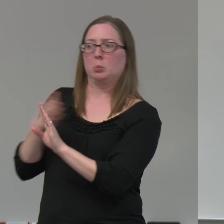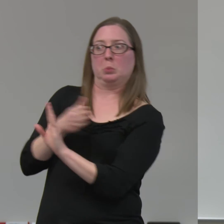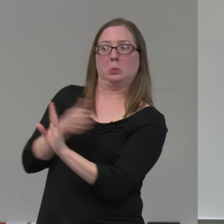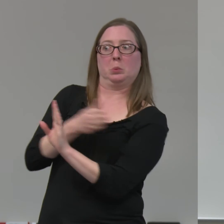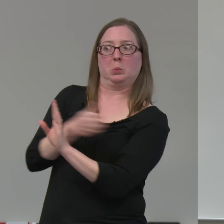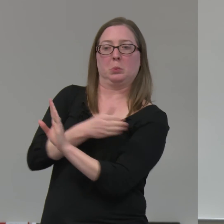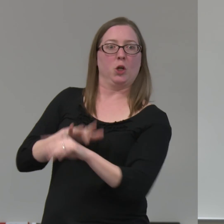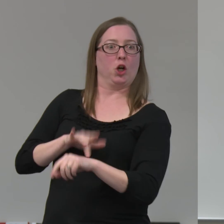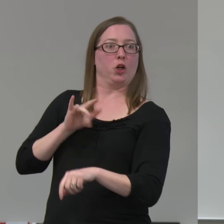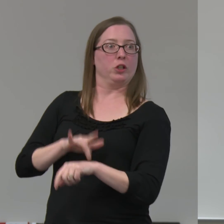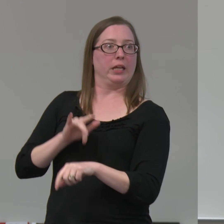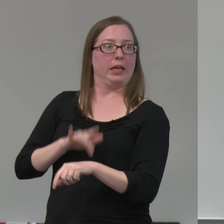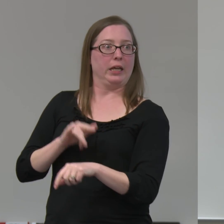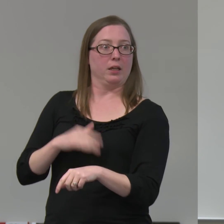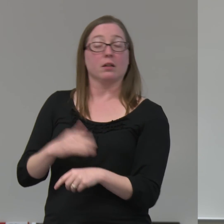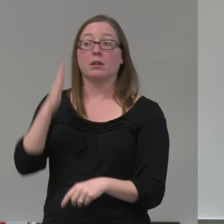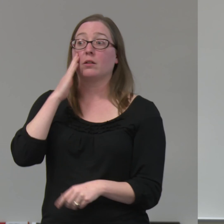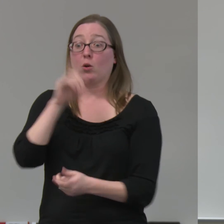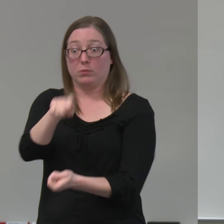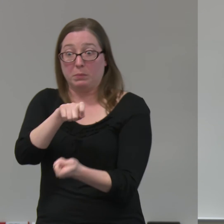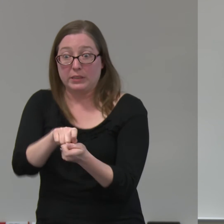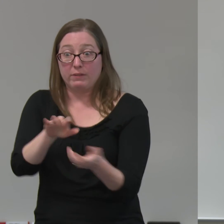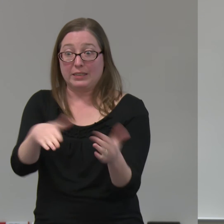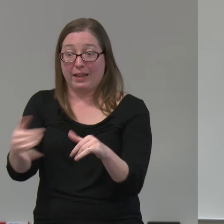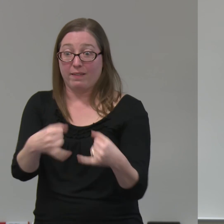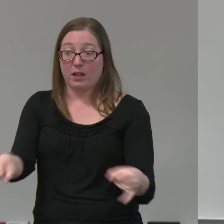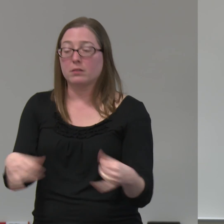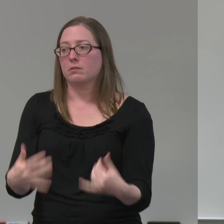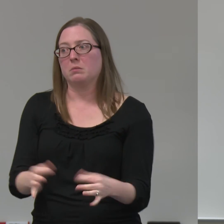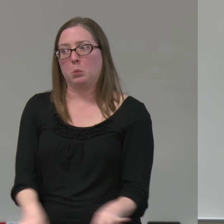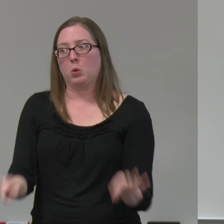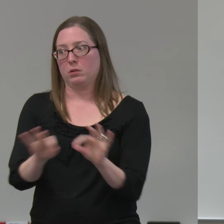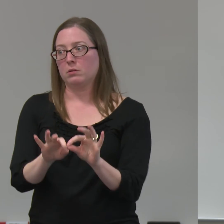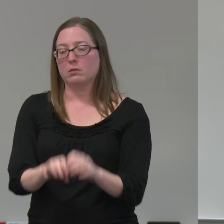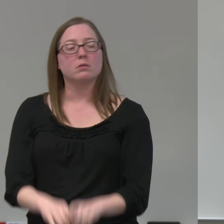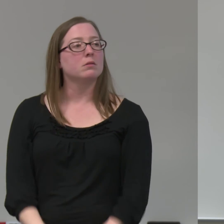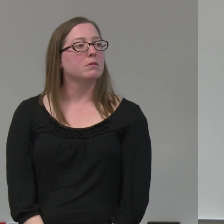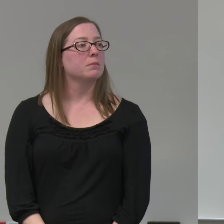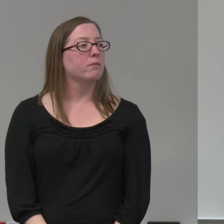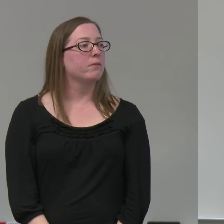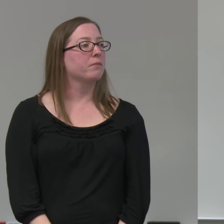knowing exactly when the deadlines are is very important,